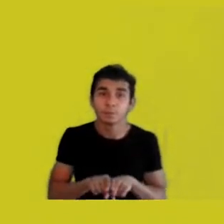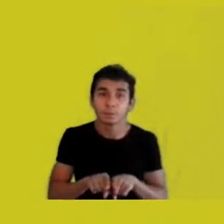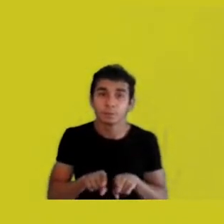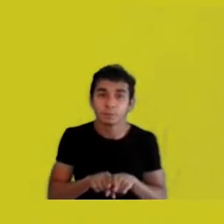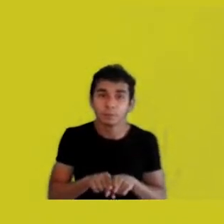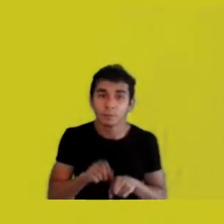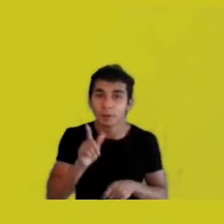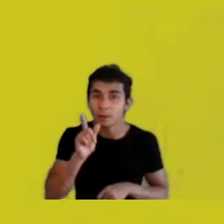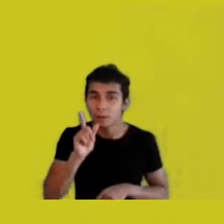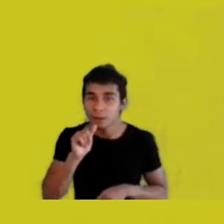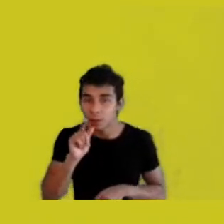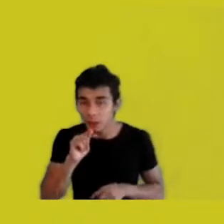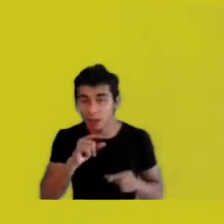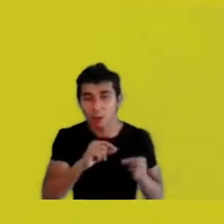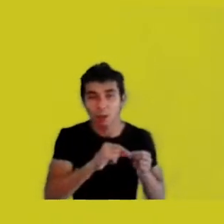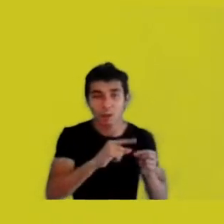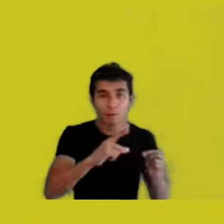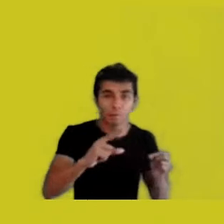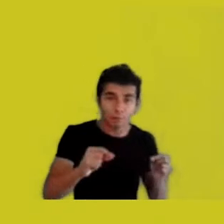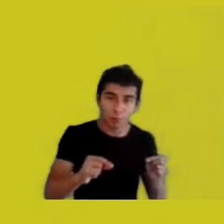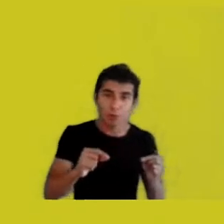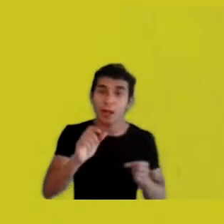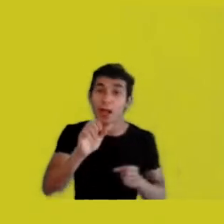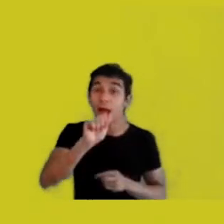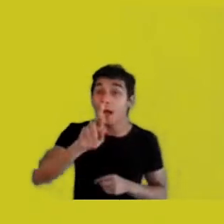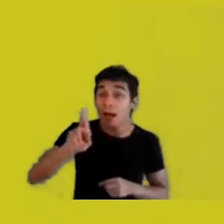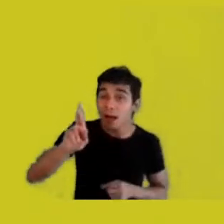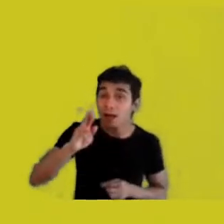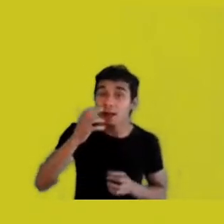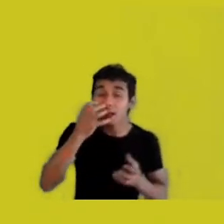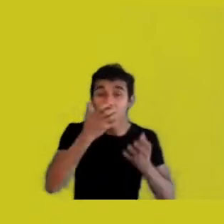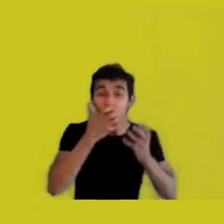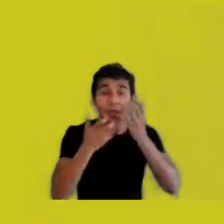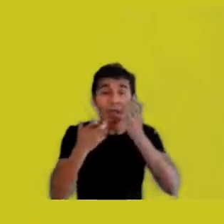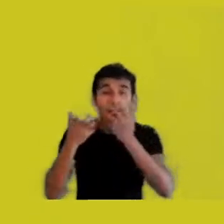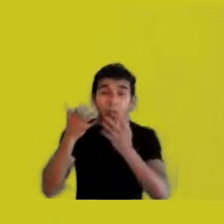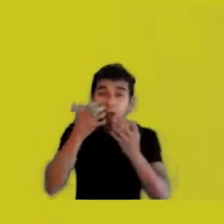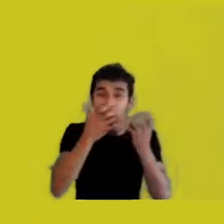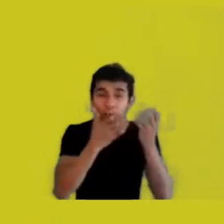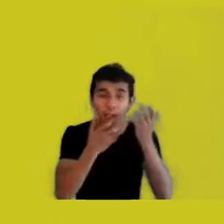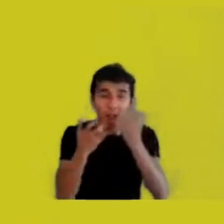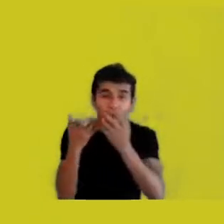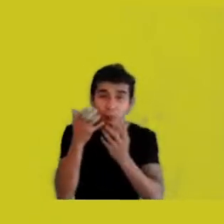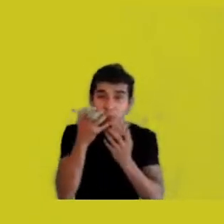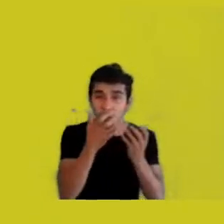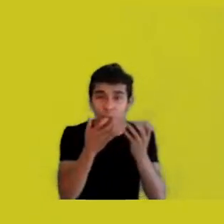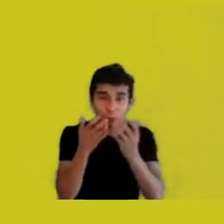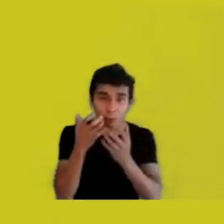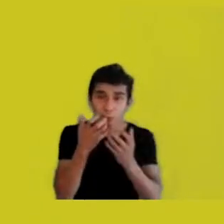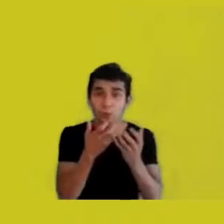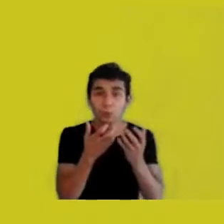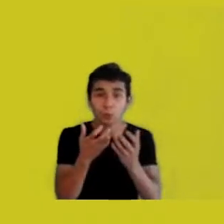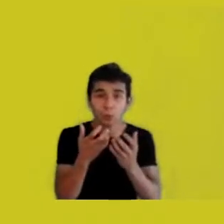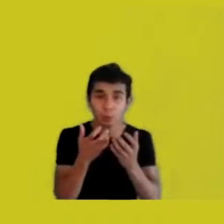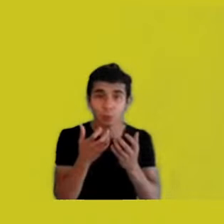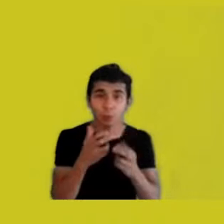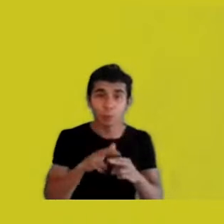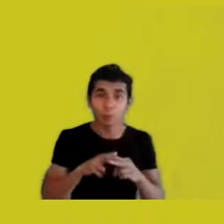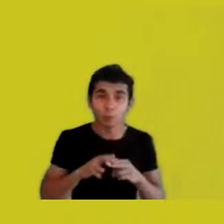with a chant that composes the soaking of leaves and the soaking of thoughts,